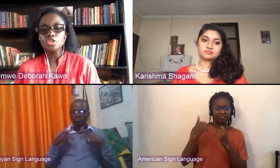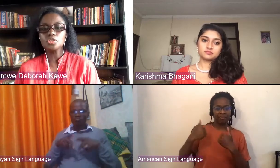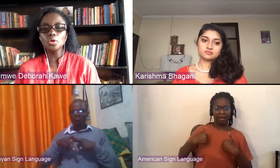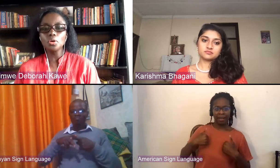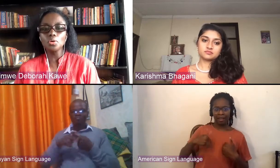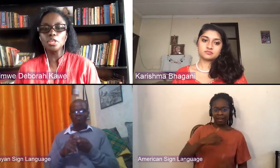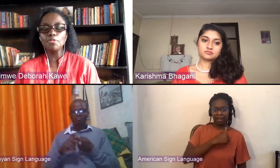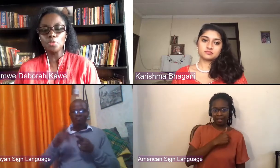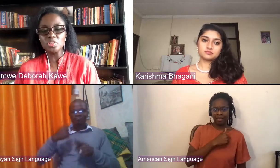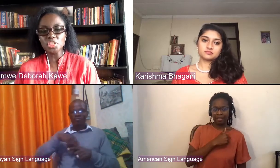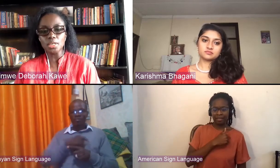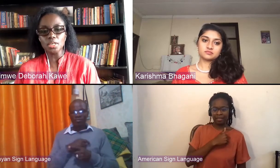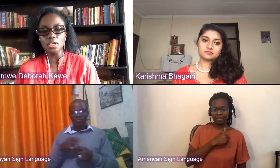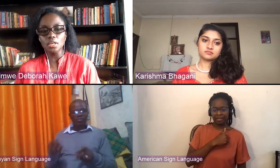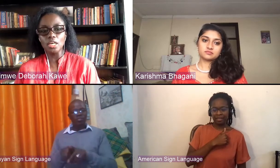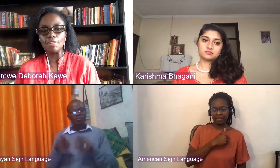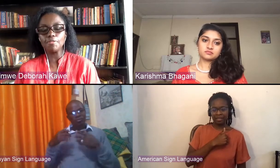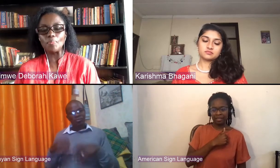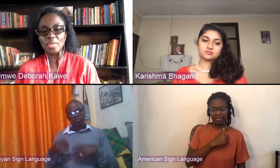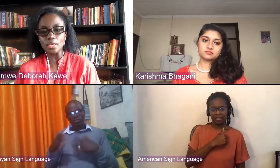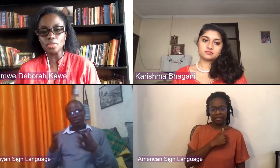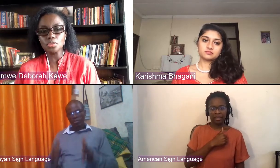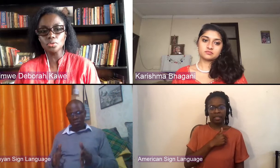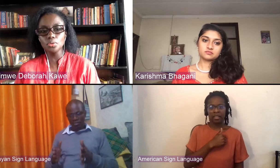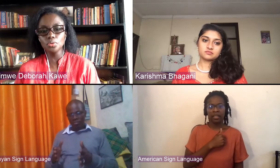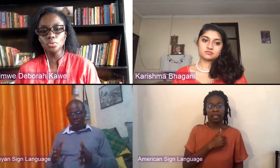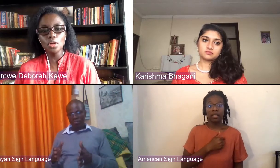So in future, for me to or for us, you know,